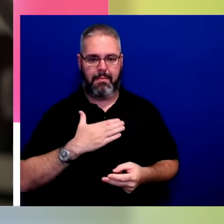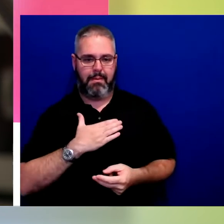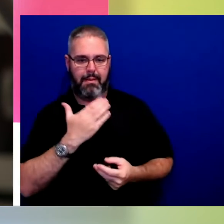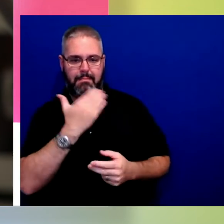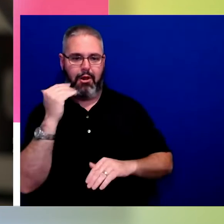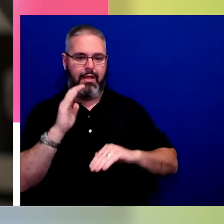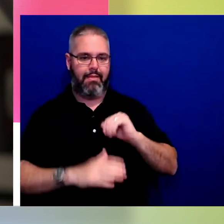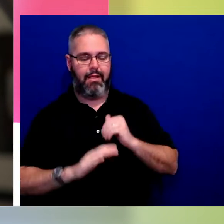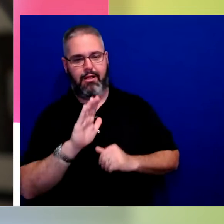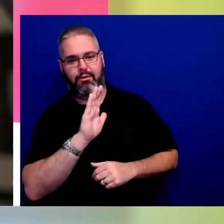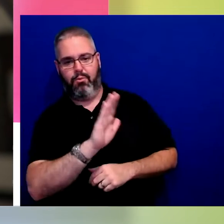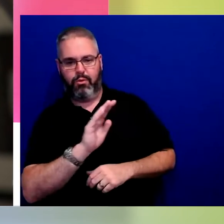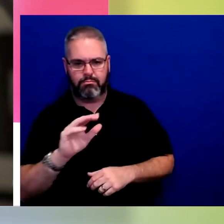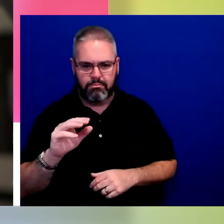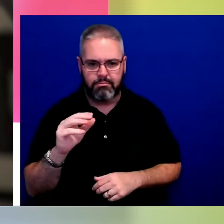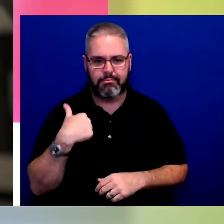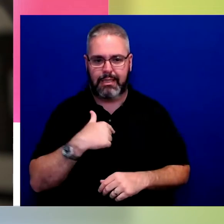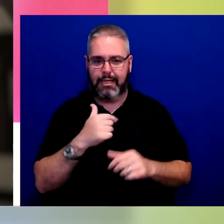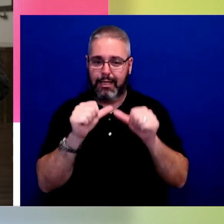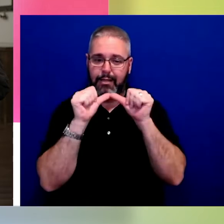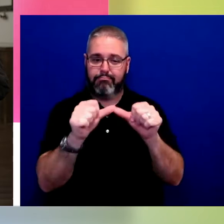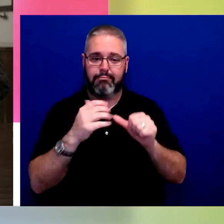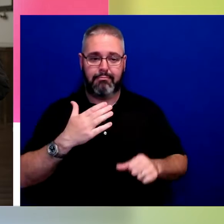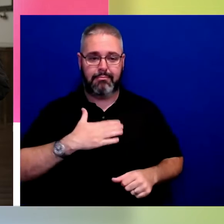I remain steadfast in my allegiance to Liverpool